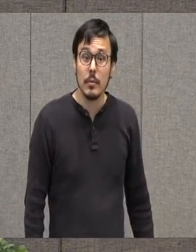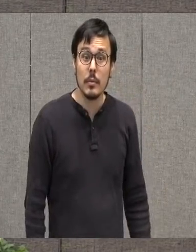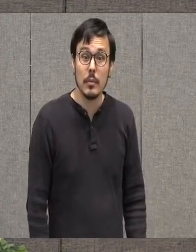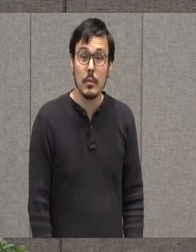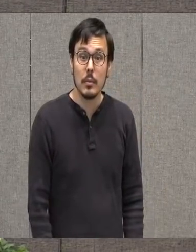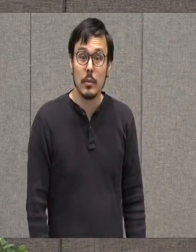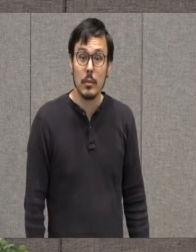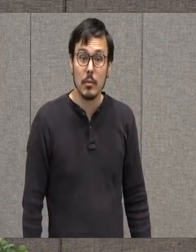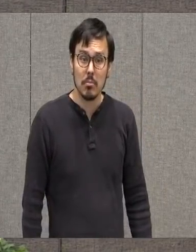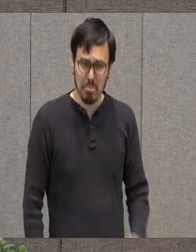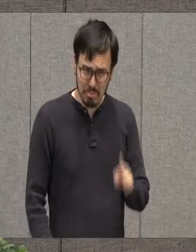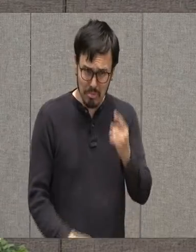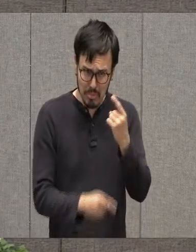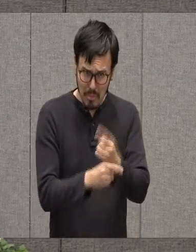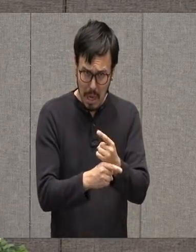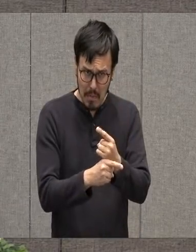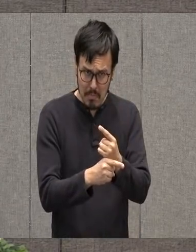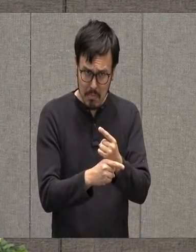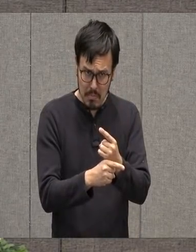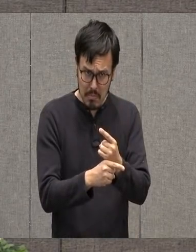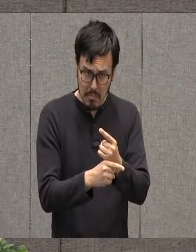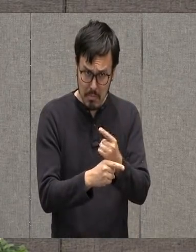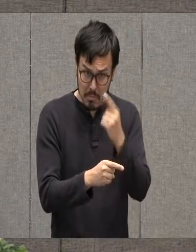Does that work? Did I do it right?